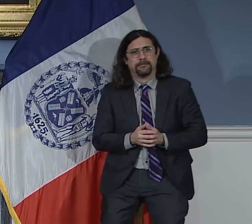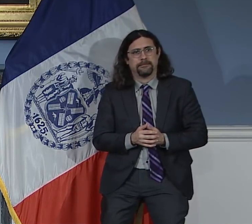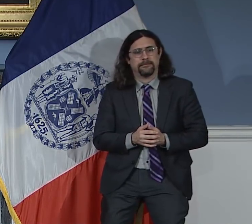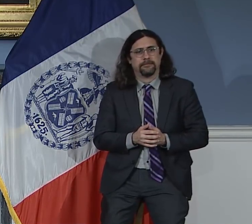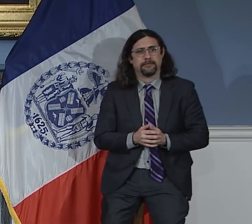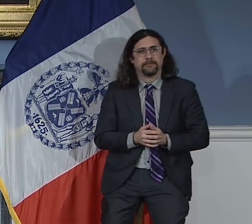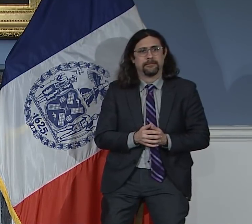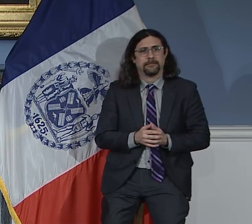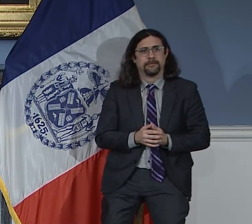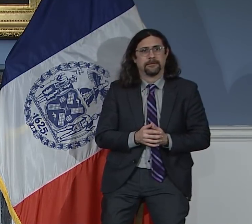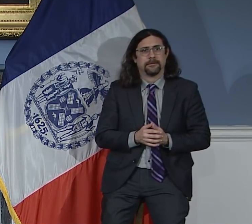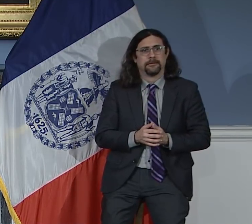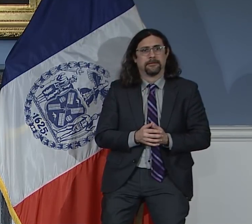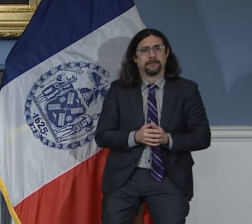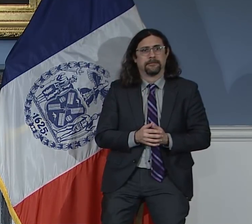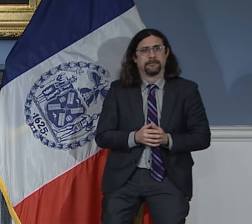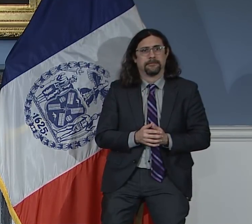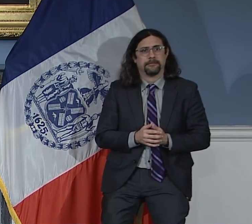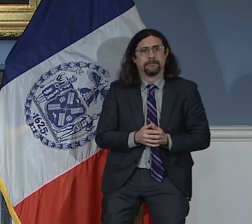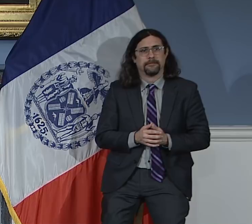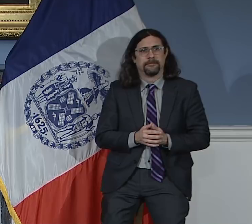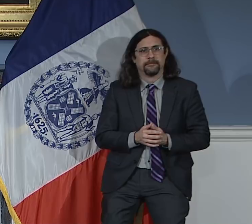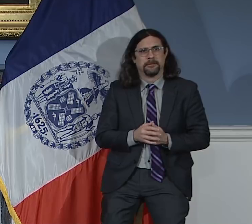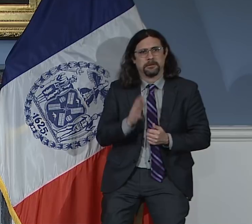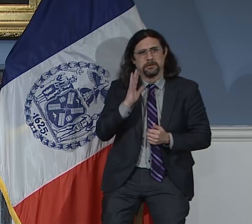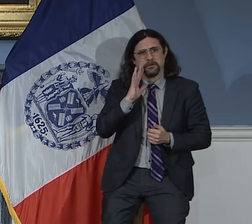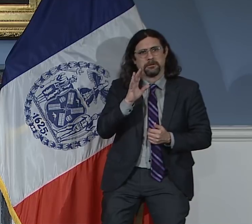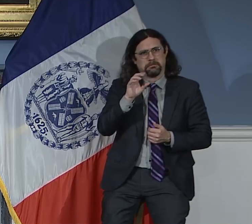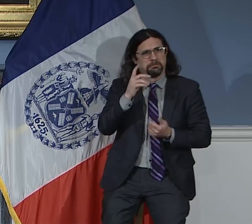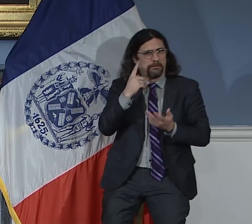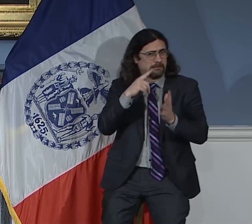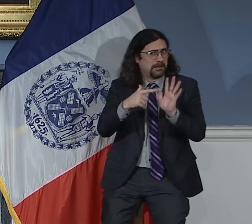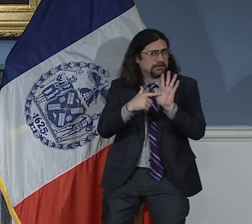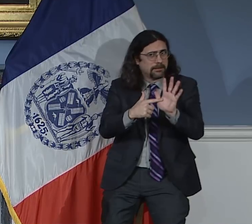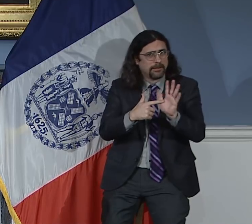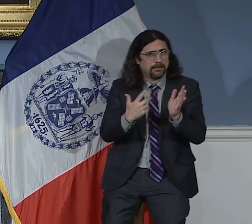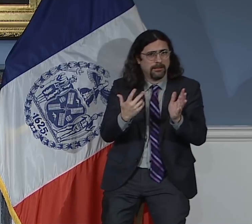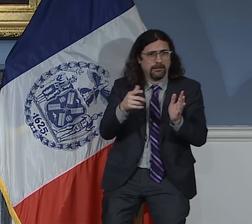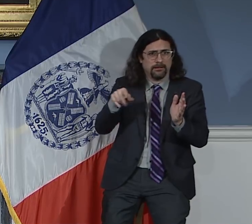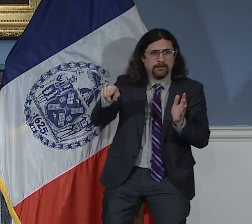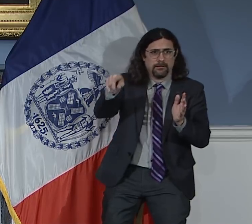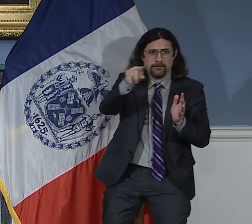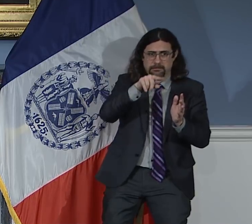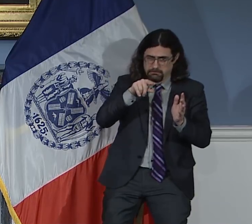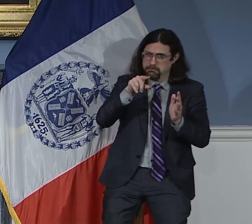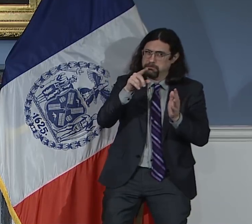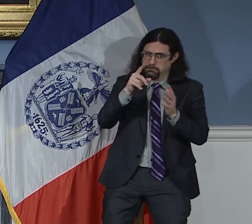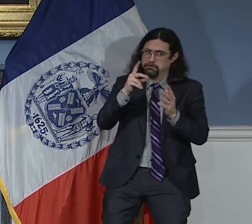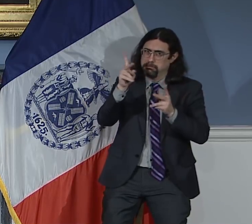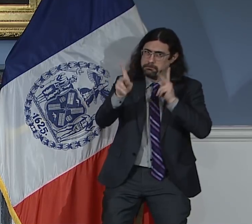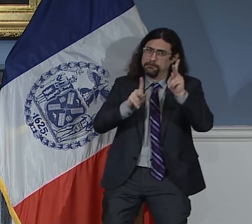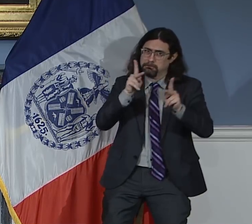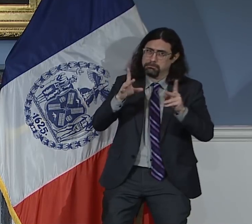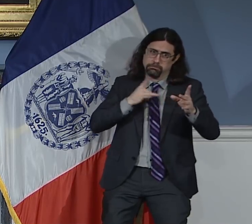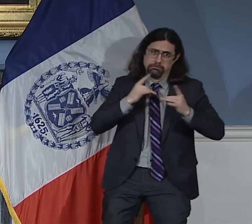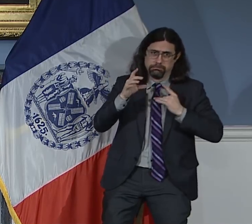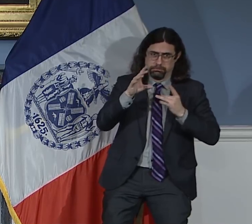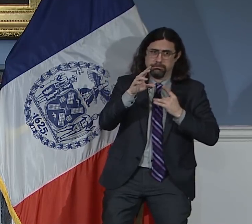LOT OF THINGS THAT ARE TOUGH AN DSORIBEN BG,UT I ALSO WANT YOU TO REMEMBER THIS SIDE OF THE EQUATION. THERE ARE MANY NEW YORKERS WHO